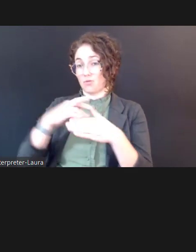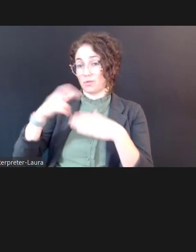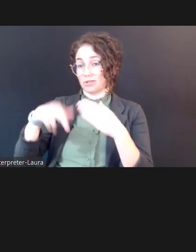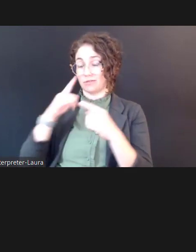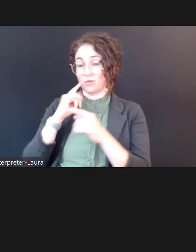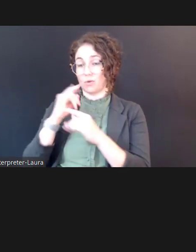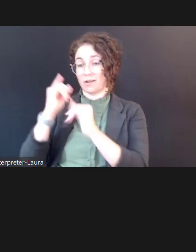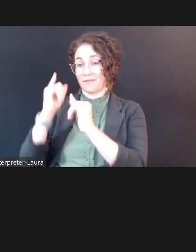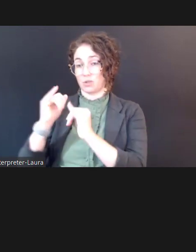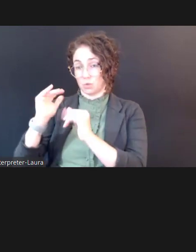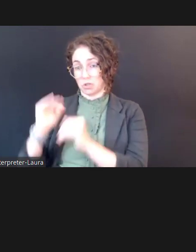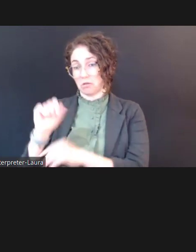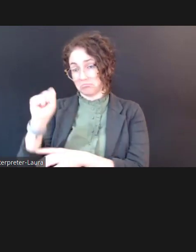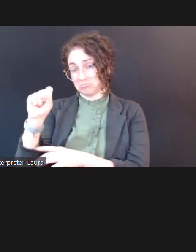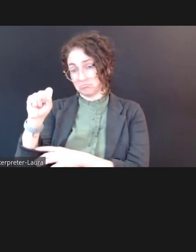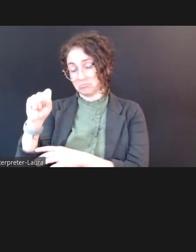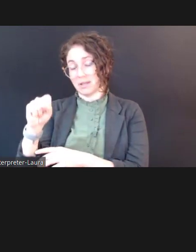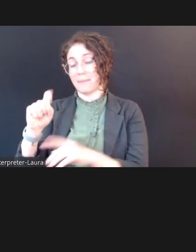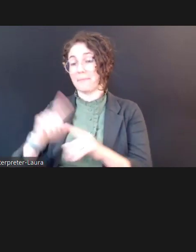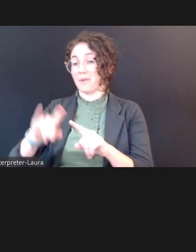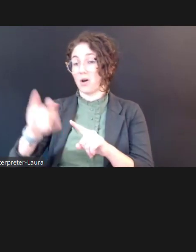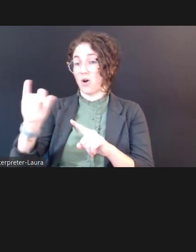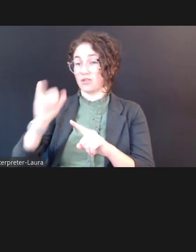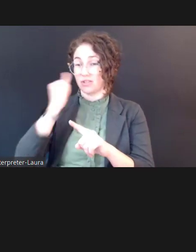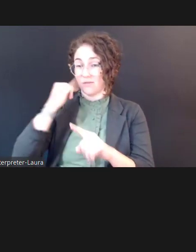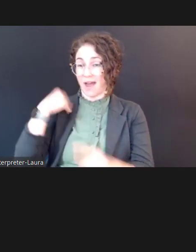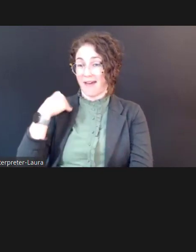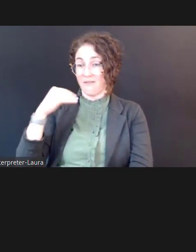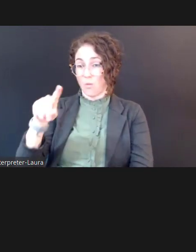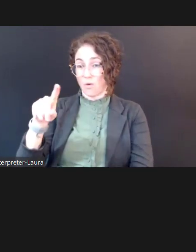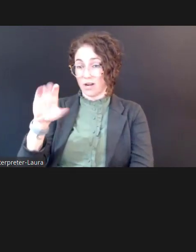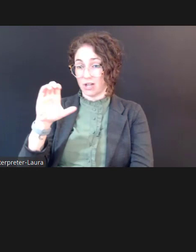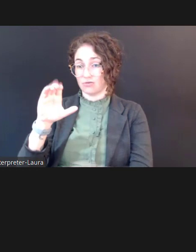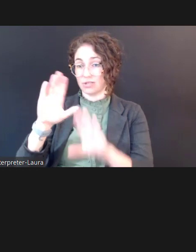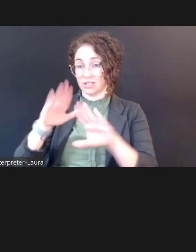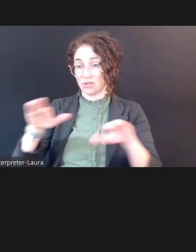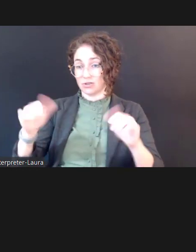If you have 100 children that you're trying to get through that